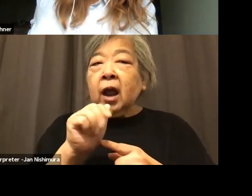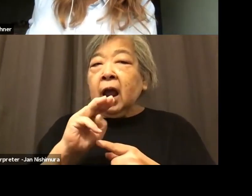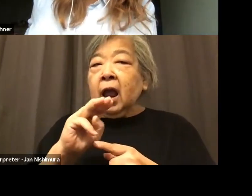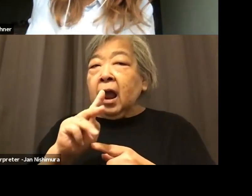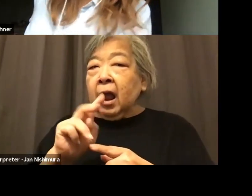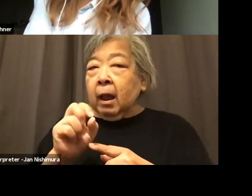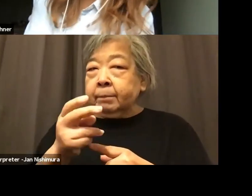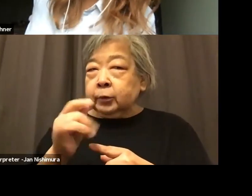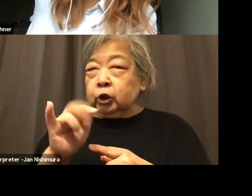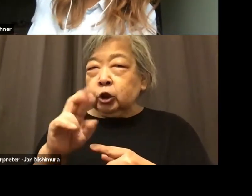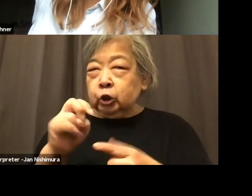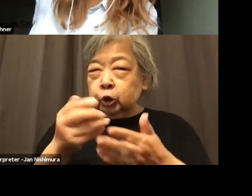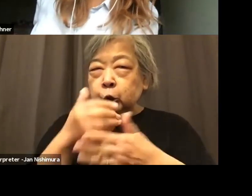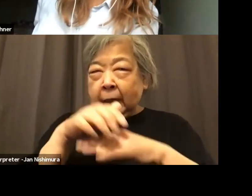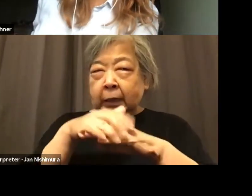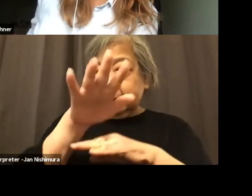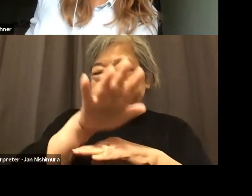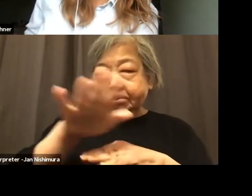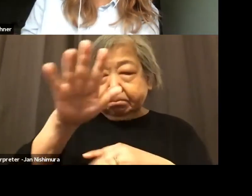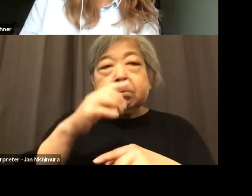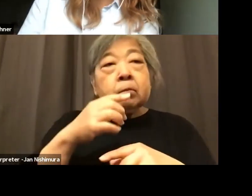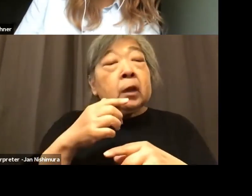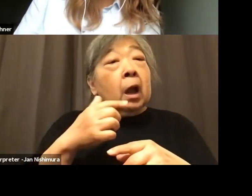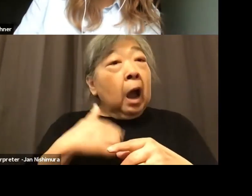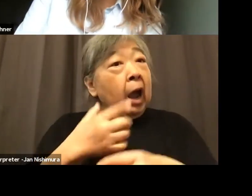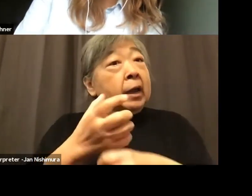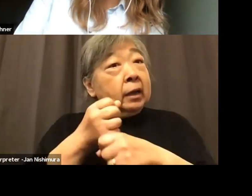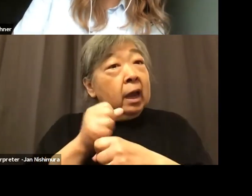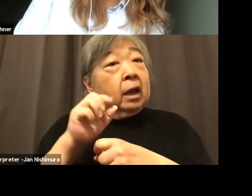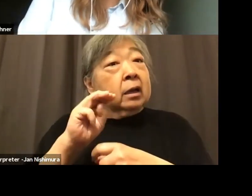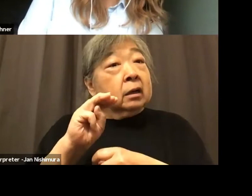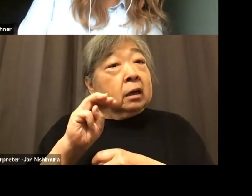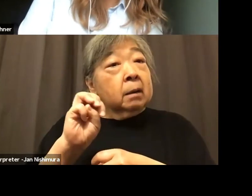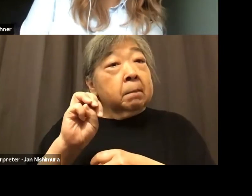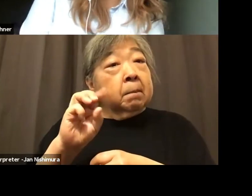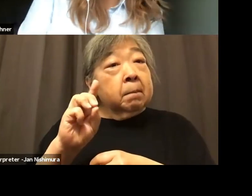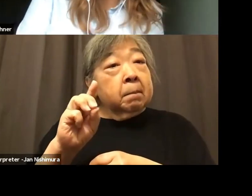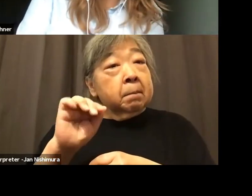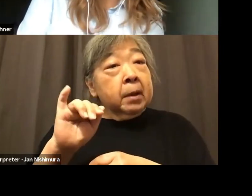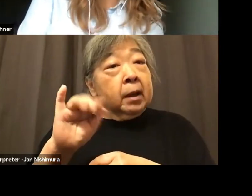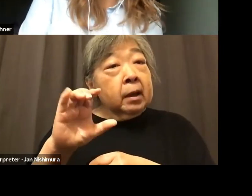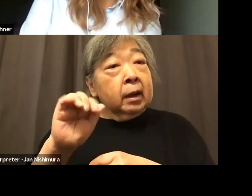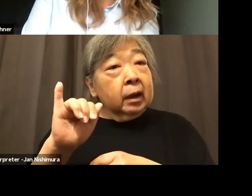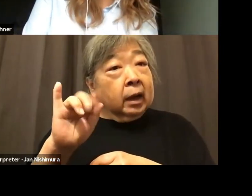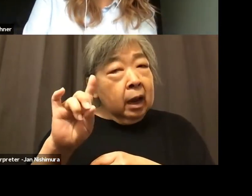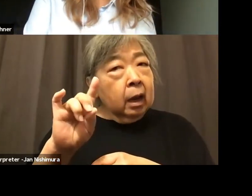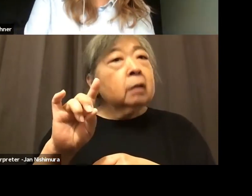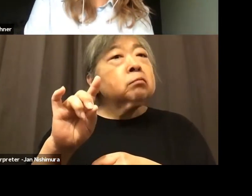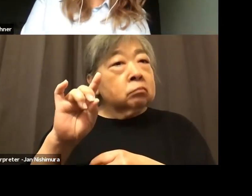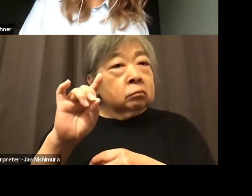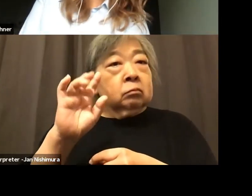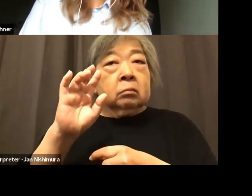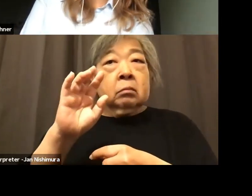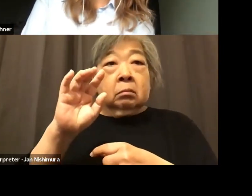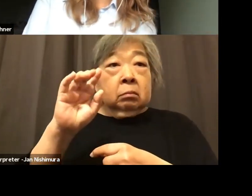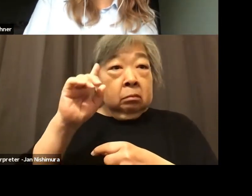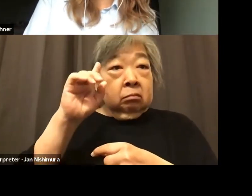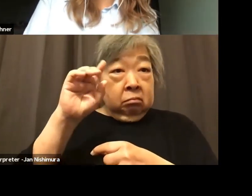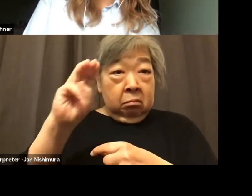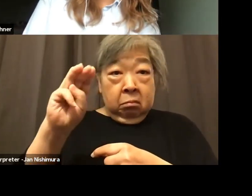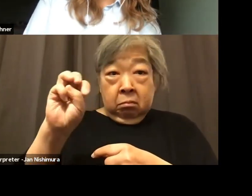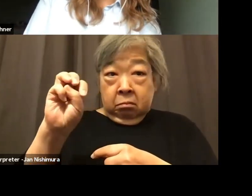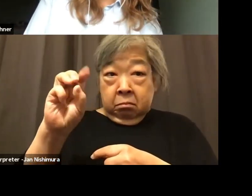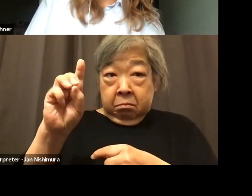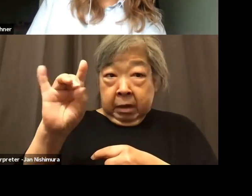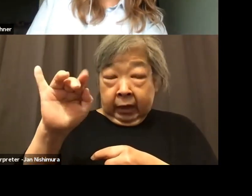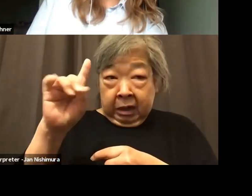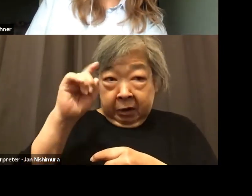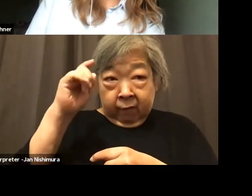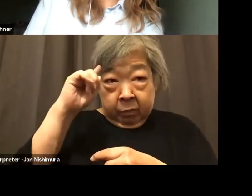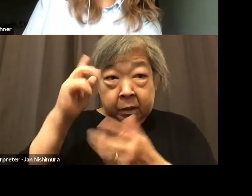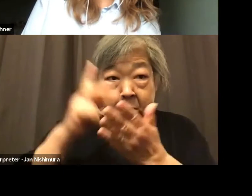the state program that allows me funding for personal care assistance and I had to develop